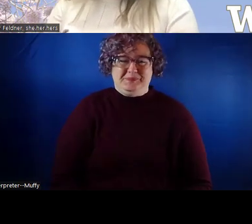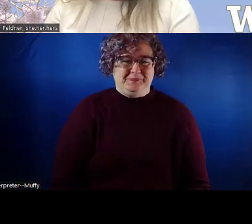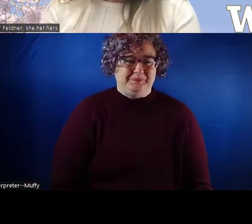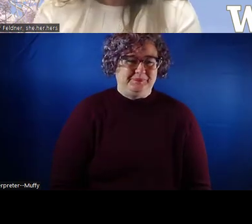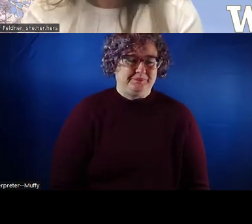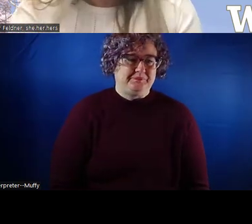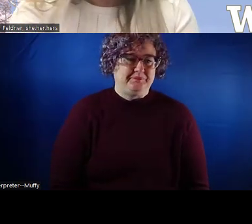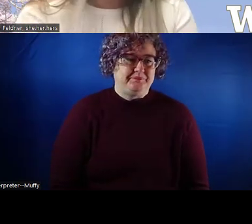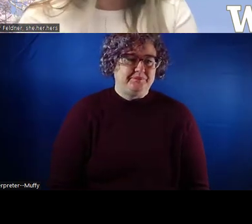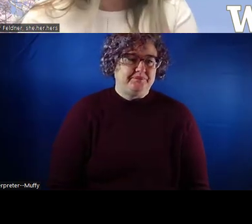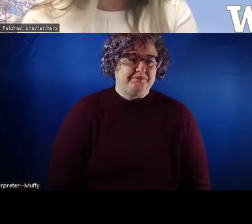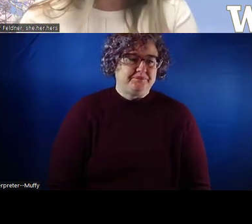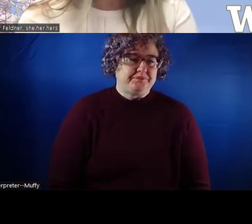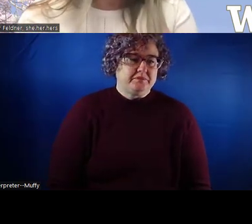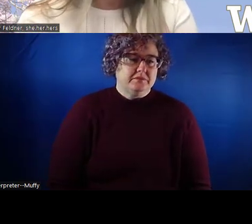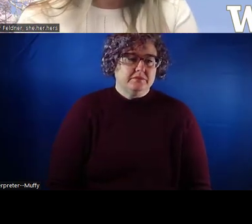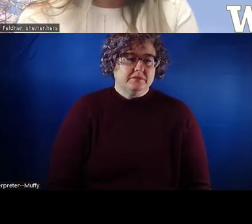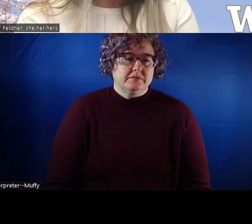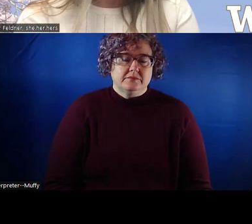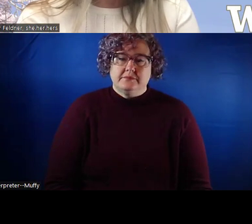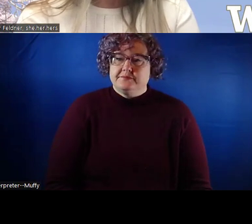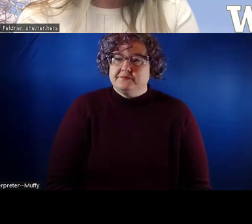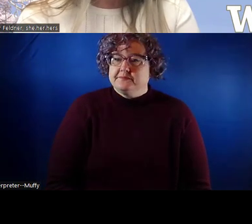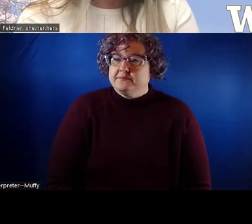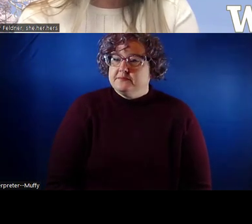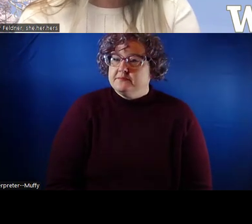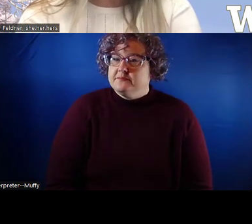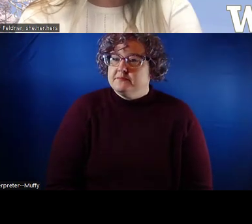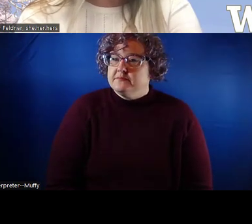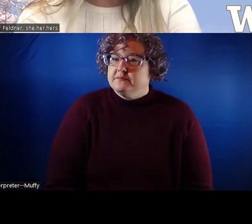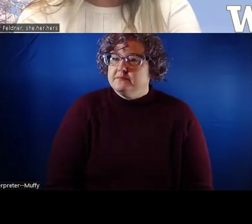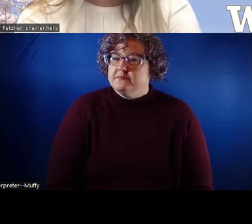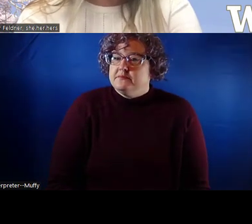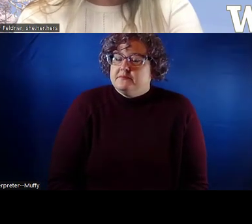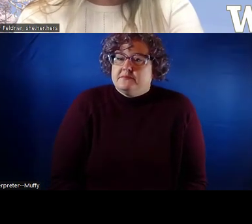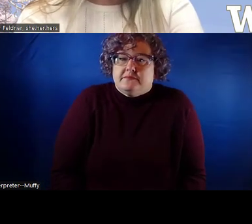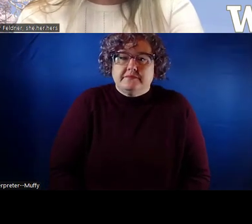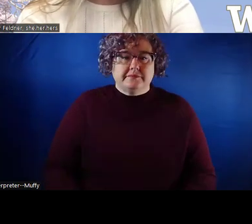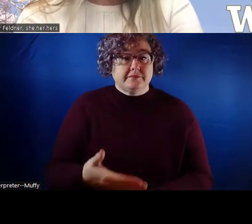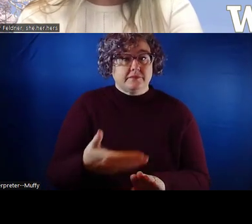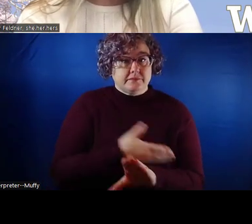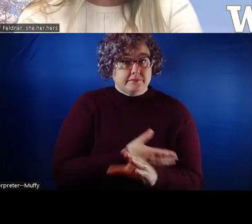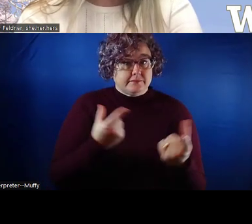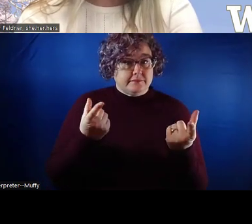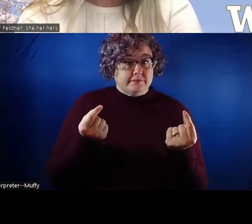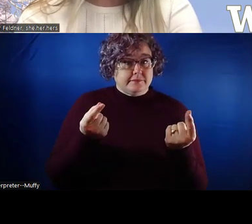And so before the appointment, the next thing I did was to gather some relevant information